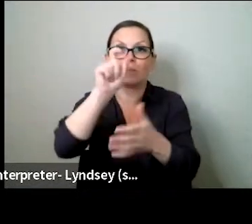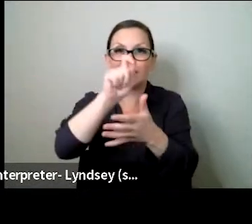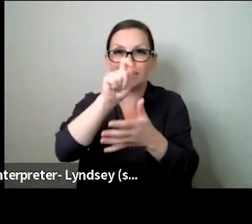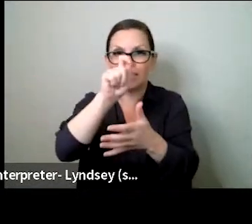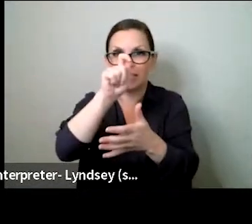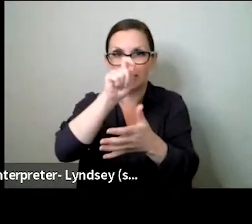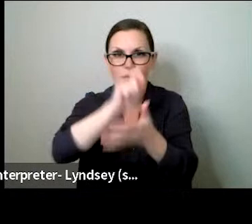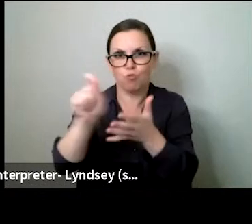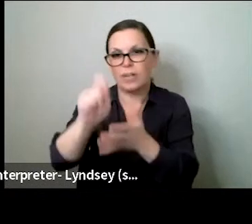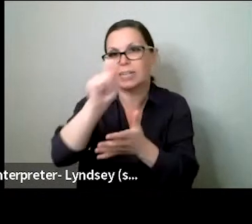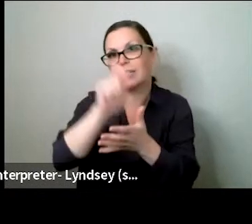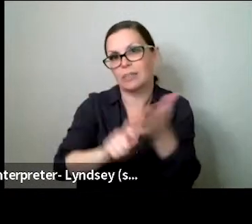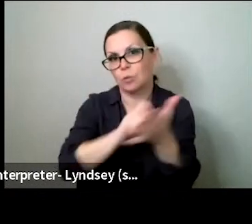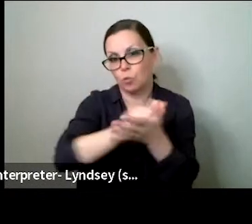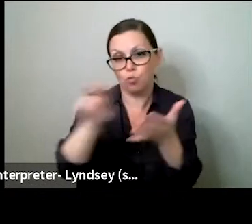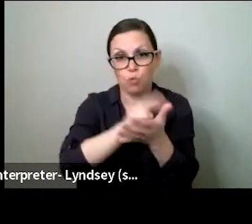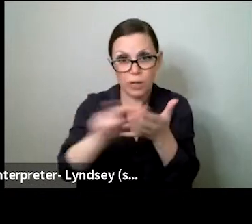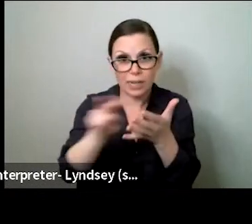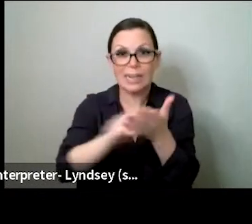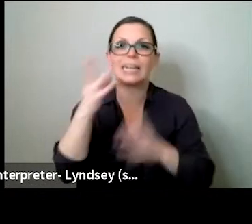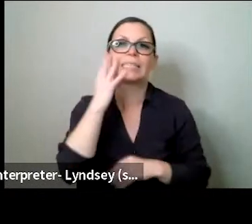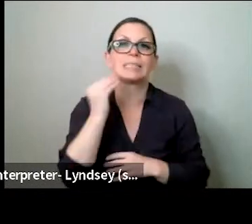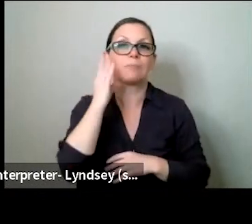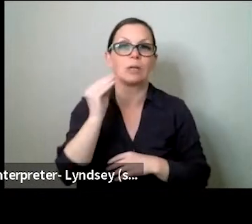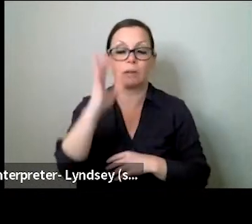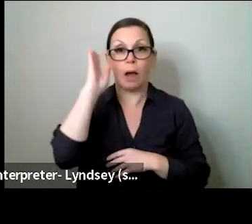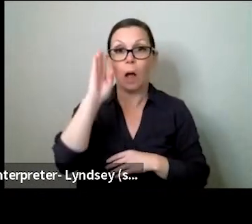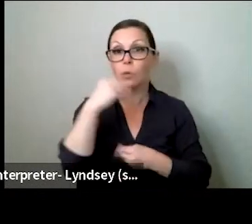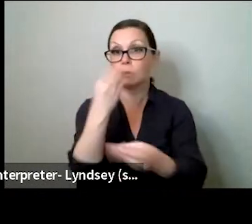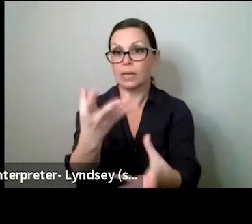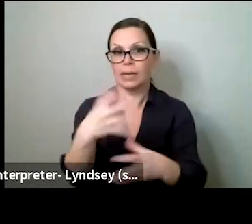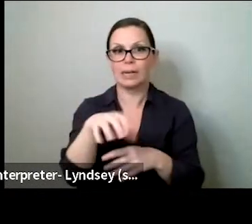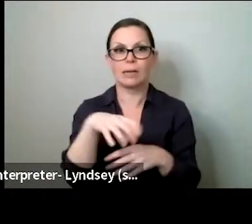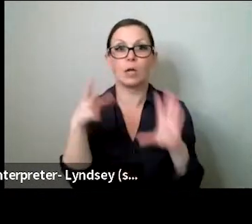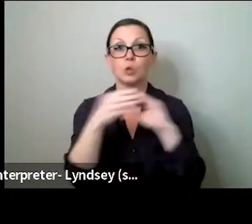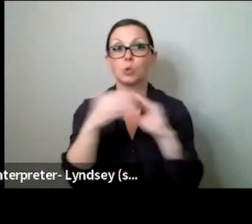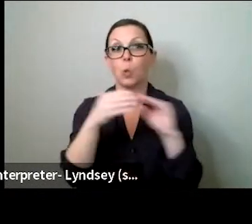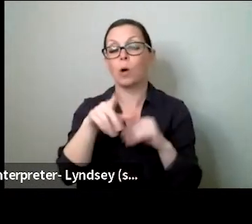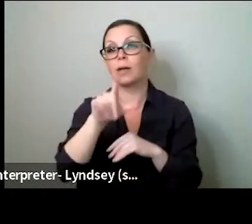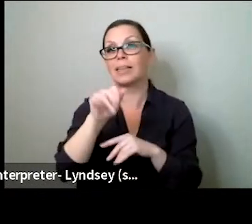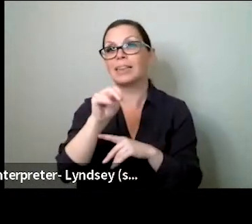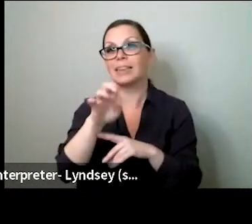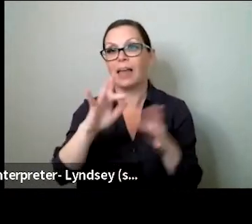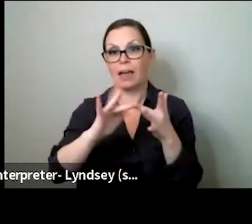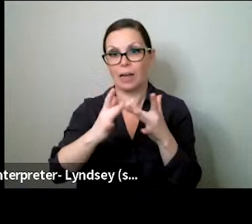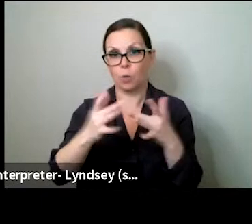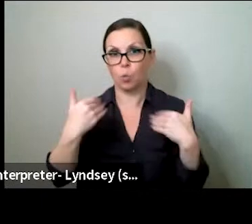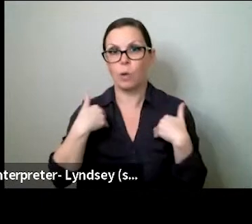I will tell you that right now, Storyline Online, we have 70 books on our website,